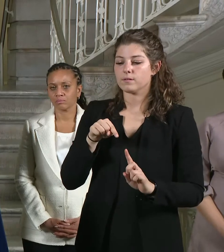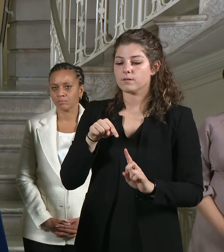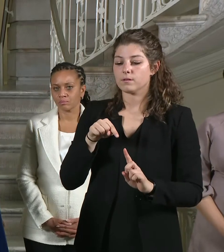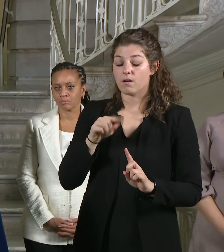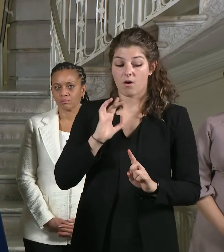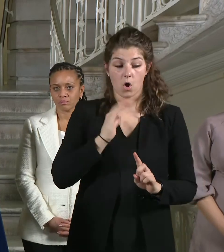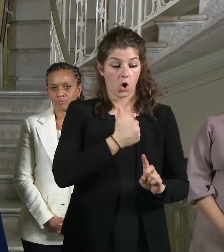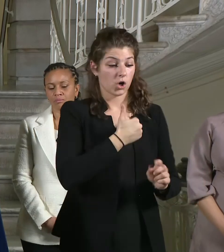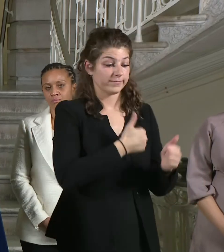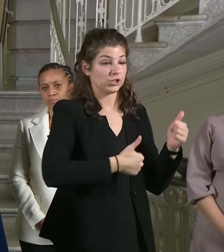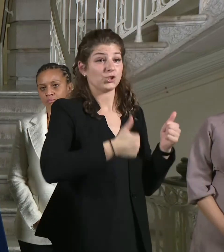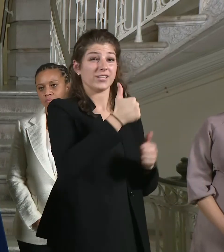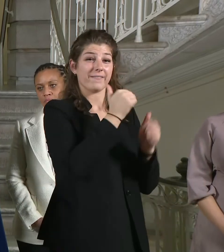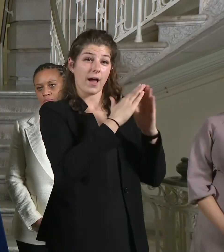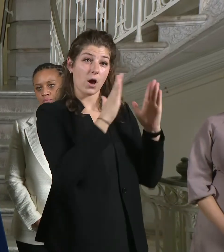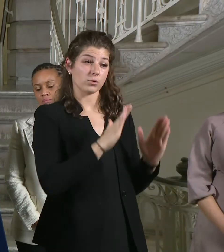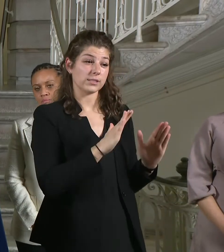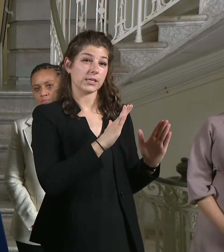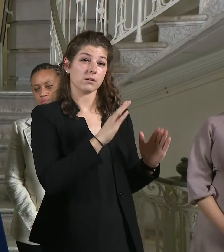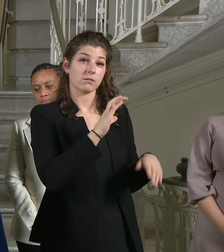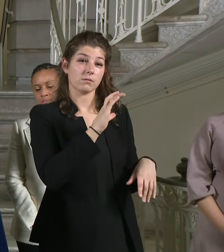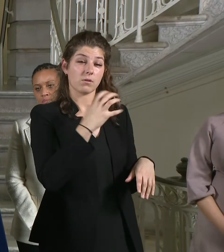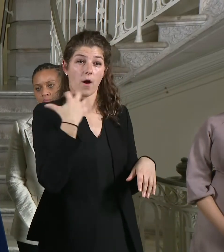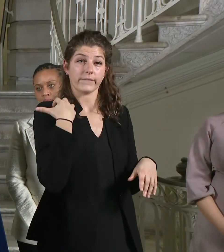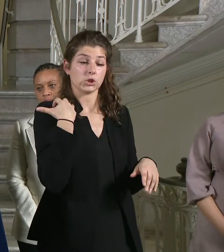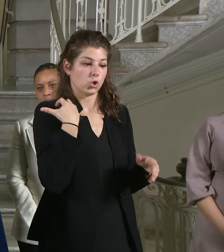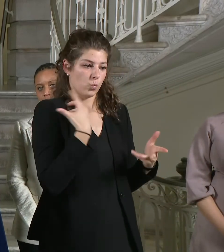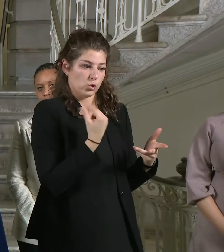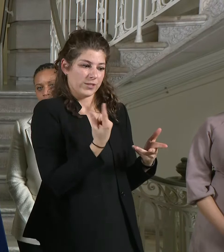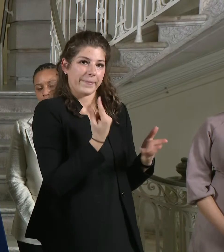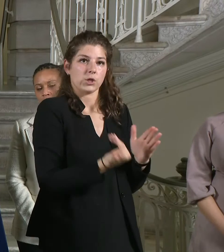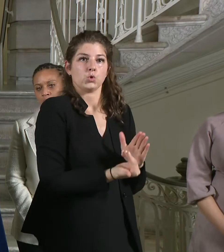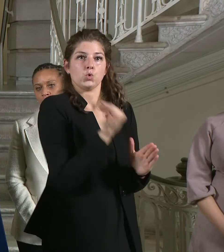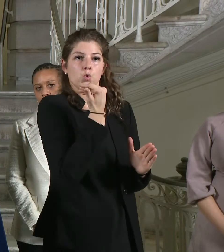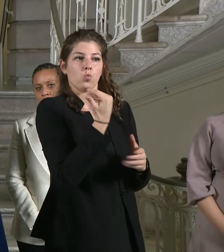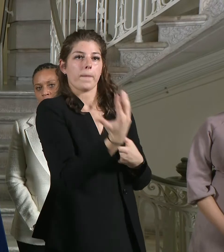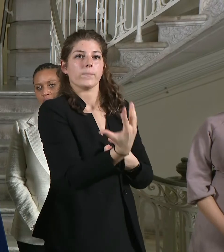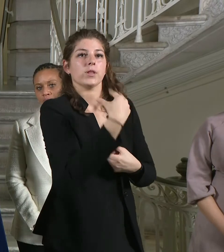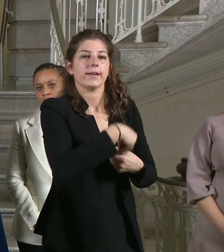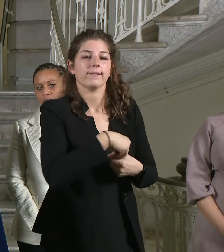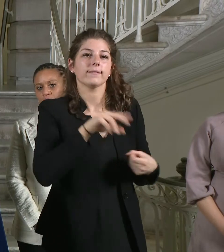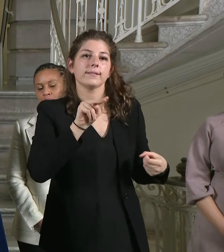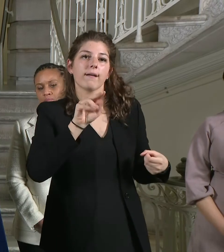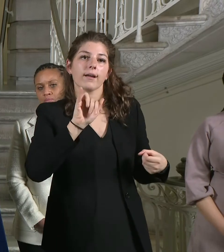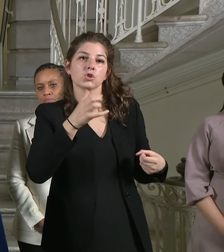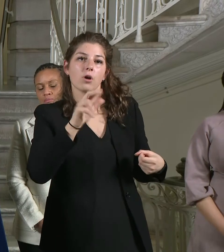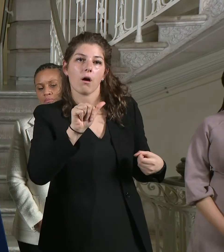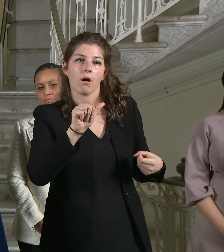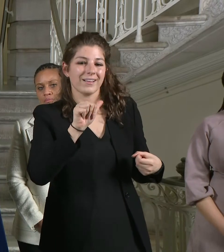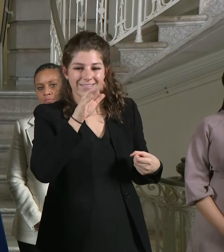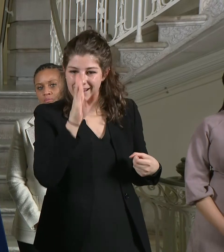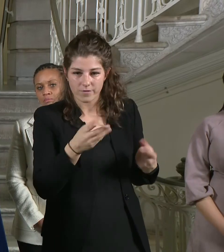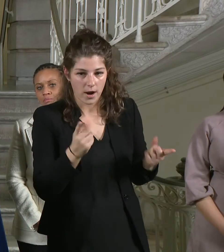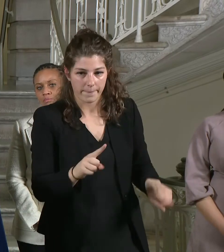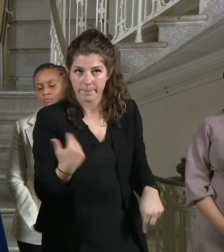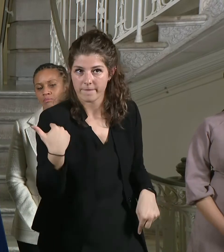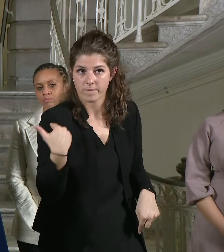HOUSING IS THE HIGHEST AND AS WE SAW YESTER WE WERE DOING SOMETHING WITH OUR CHIEF HOUSING OFFICER